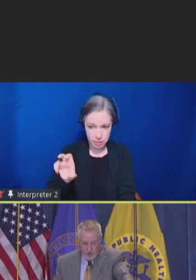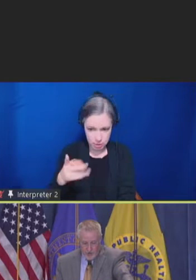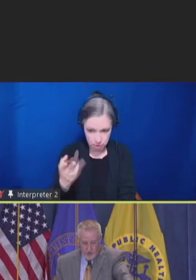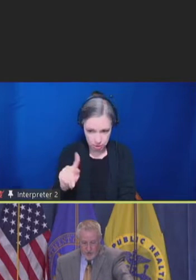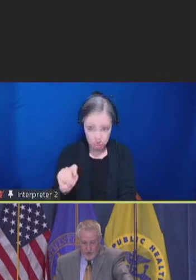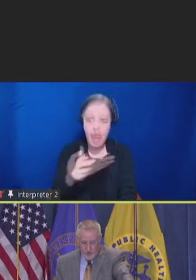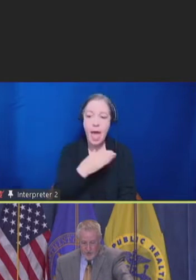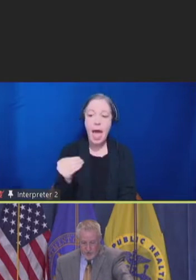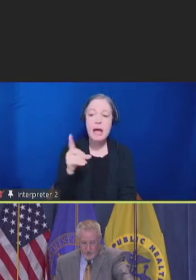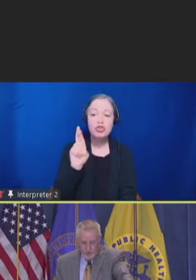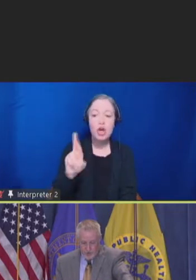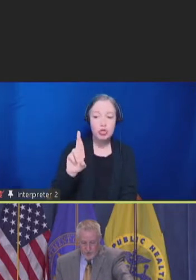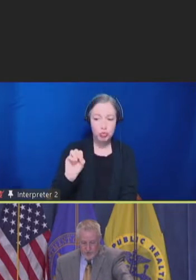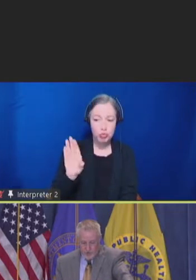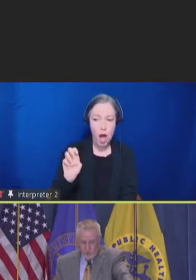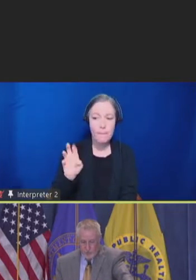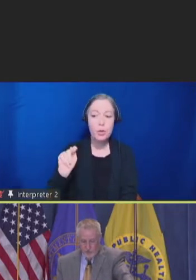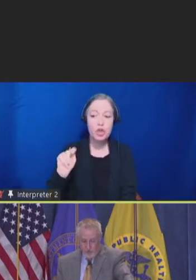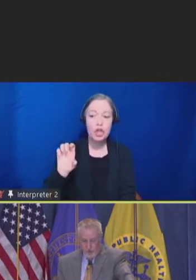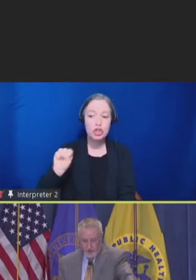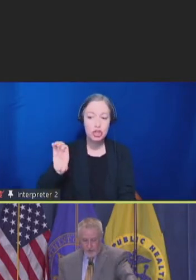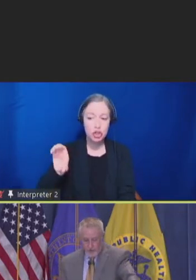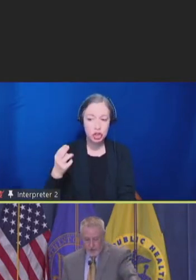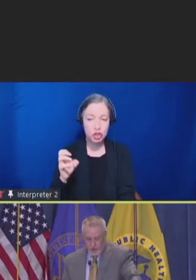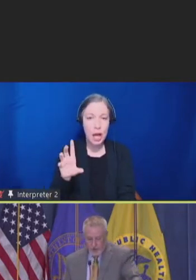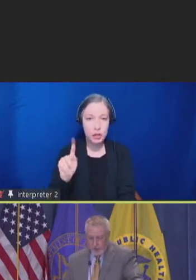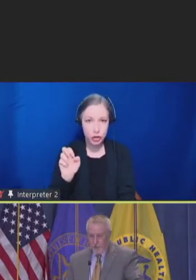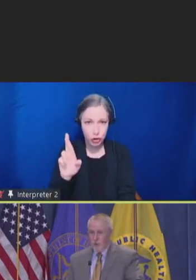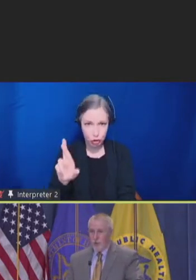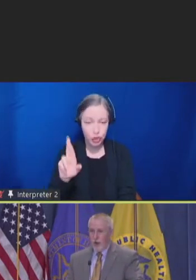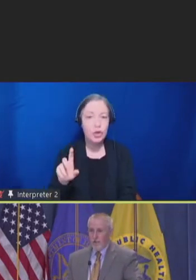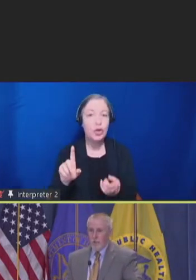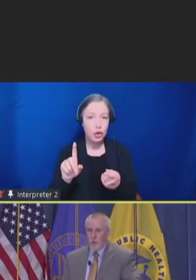And they're going to discuss their work since our last meeting and review the draft report.